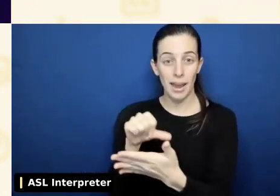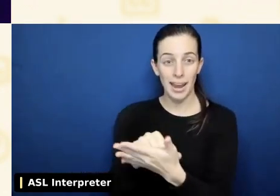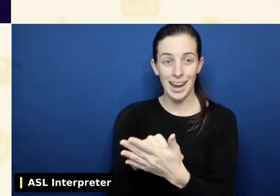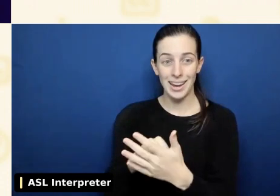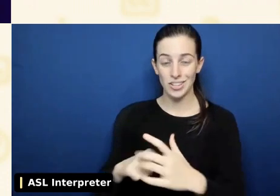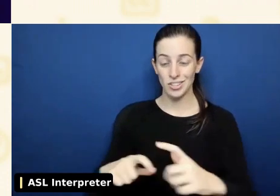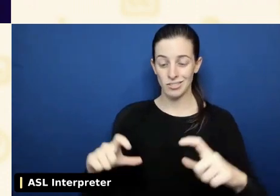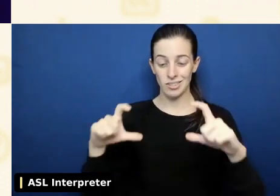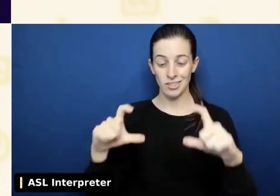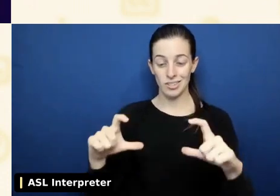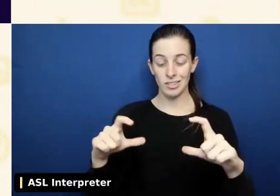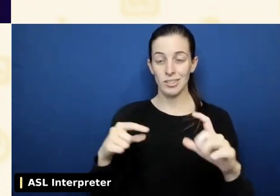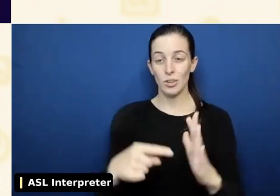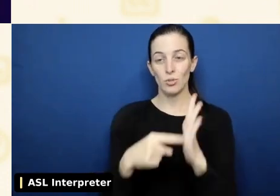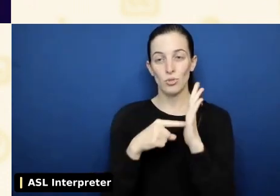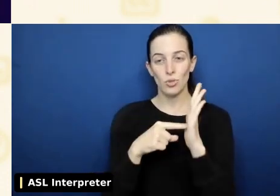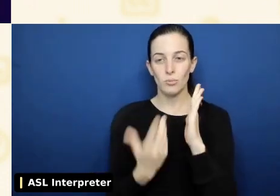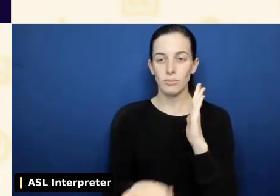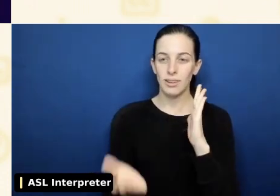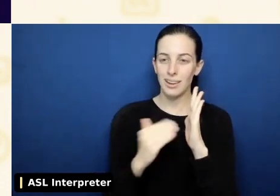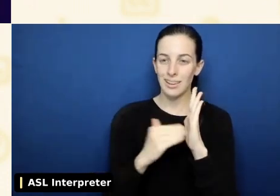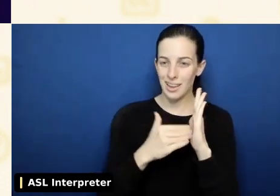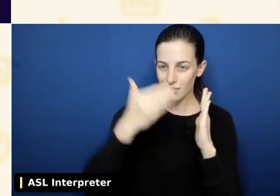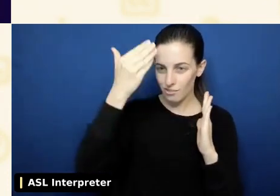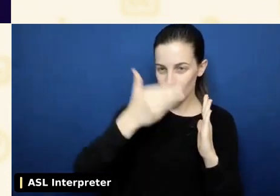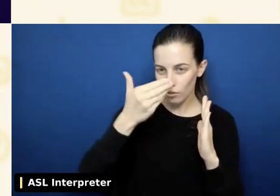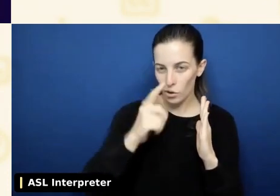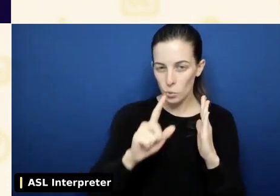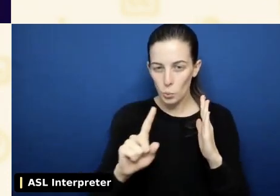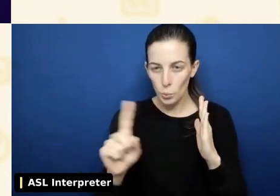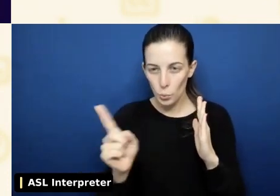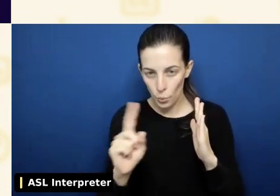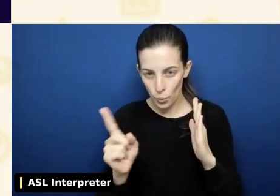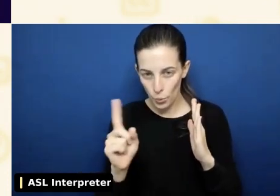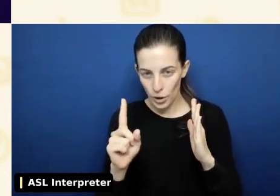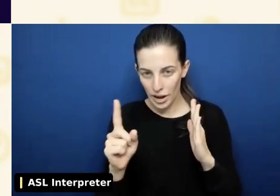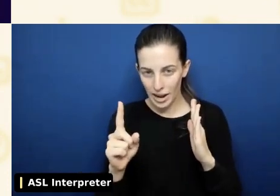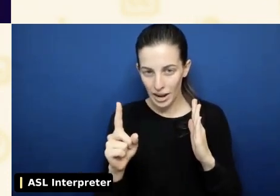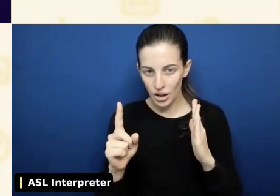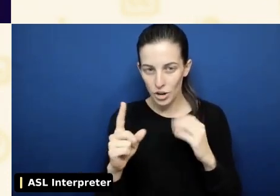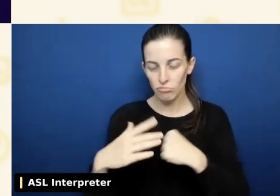to show me again on the front end where this shows up and it's down in the footer.